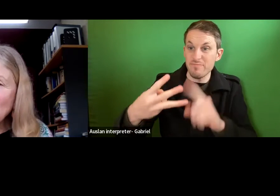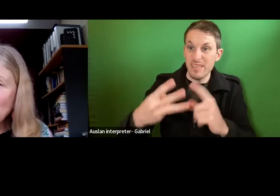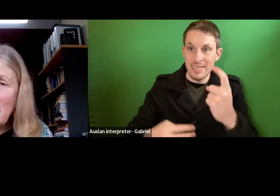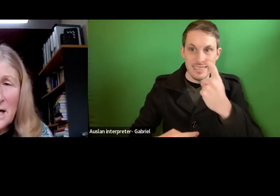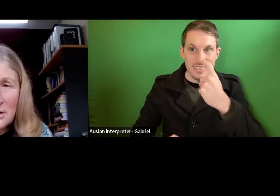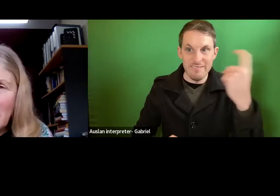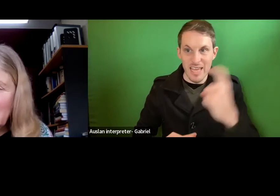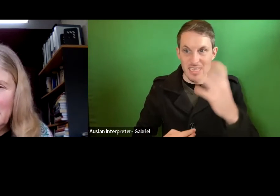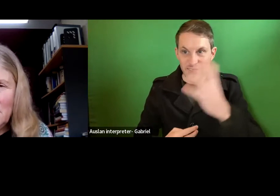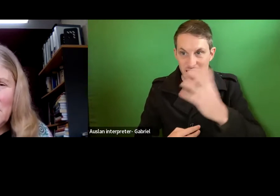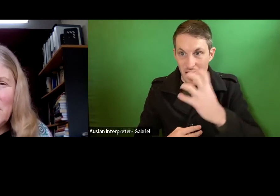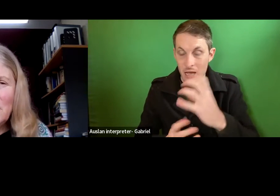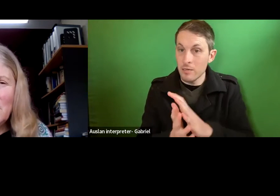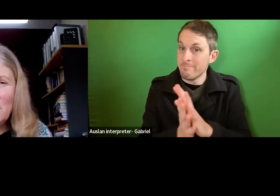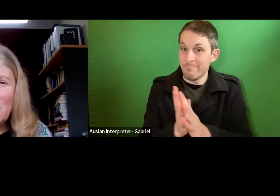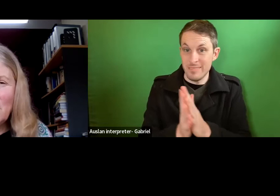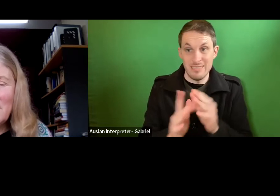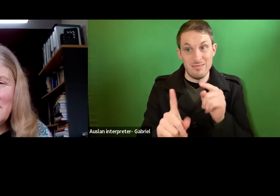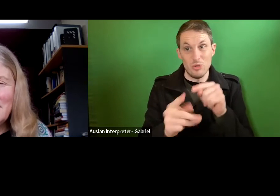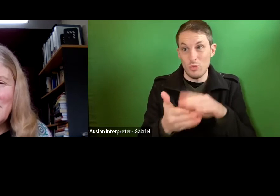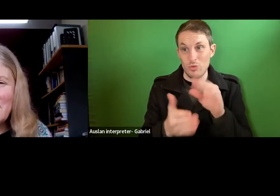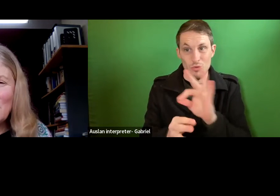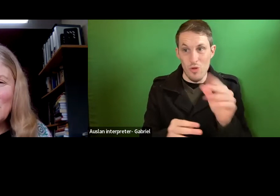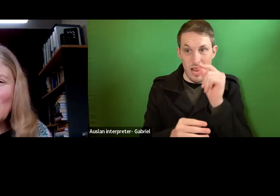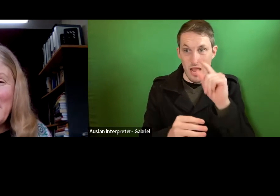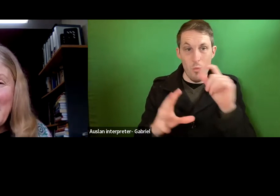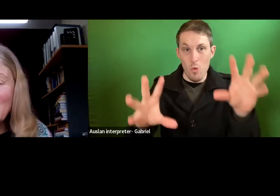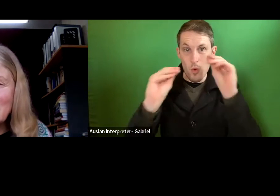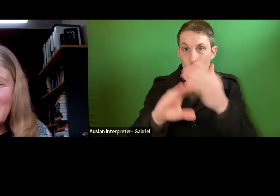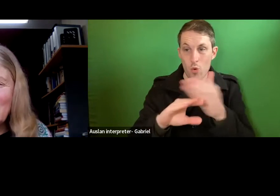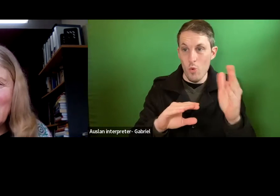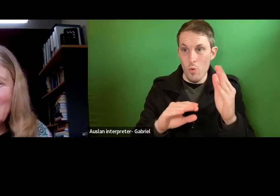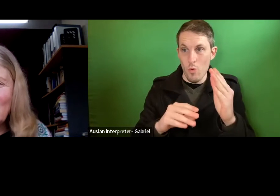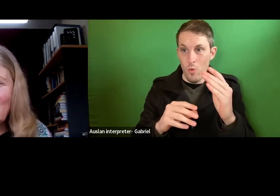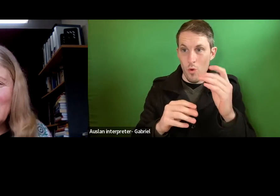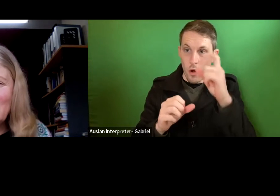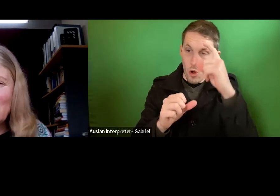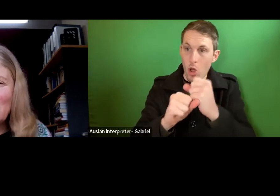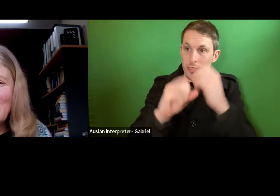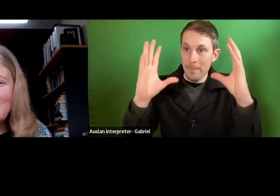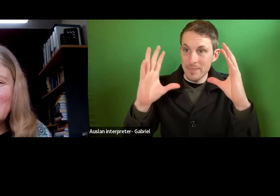students are unlikely to learn new content and skills without some kind of individualised